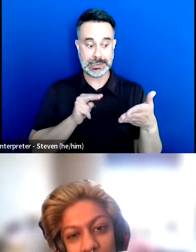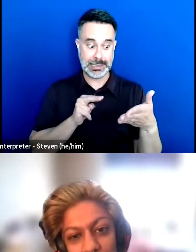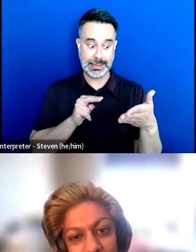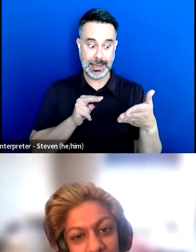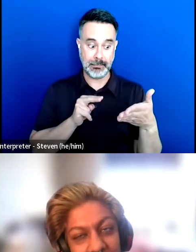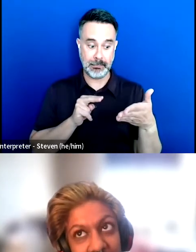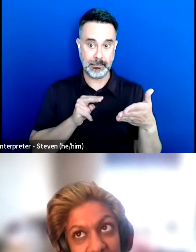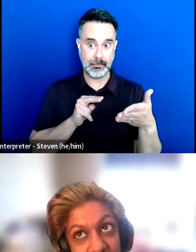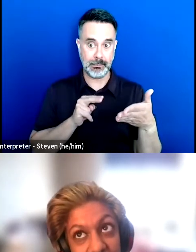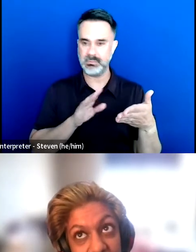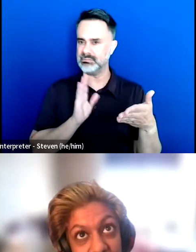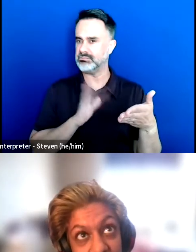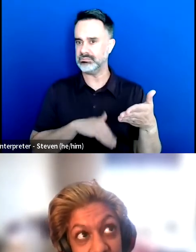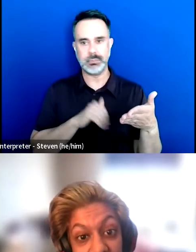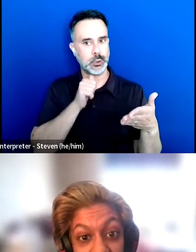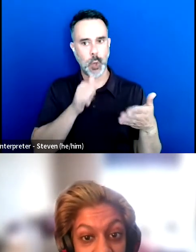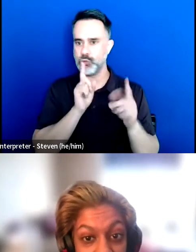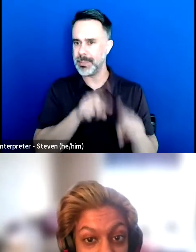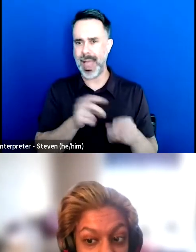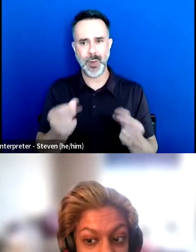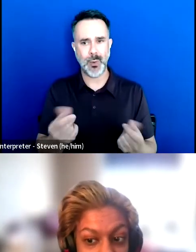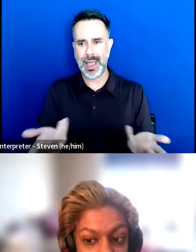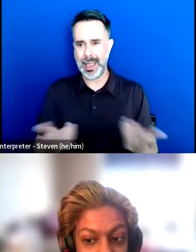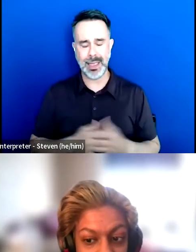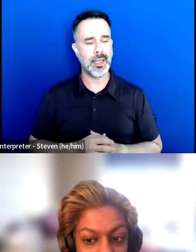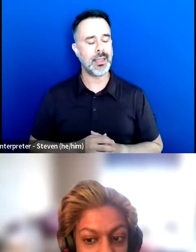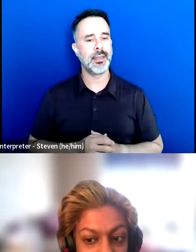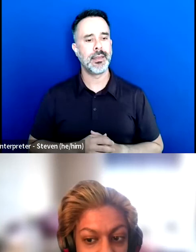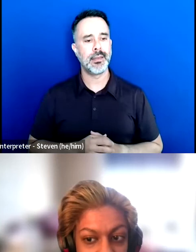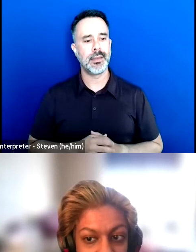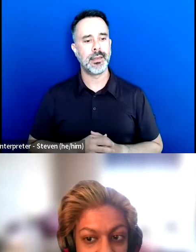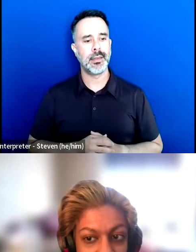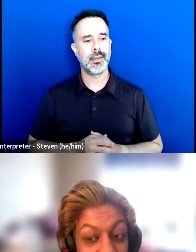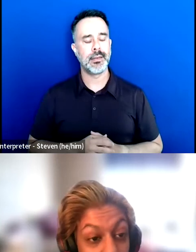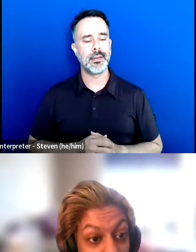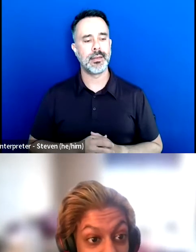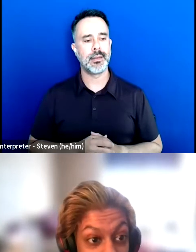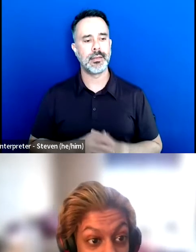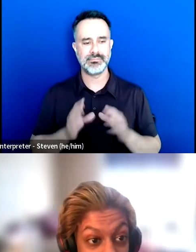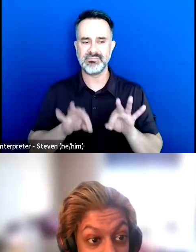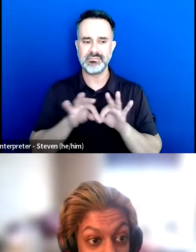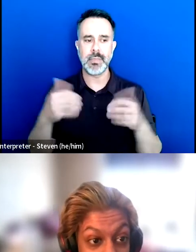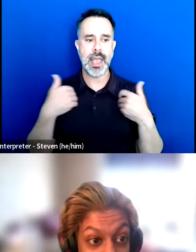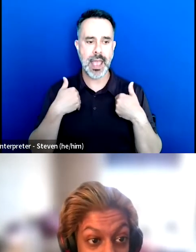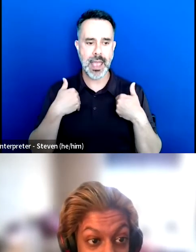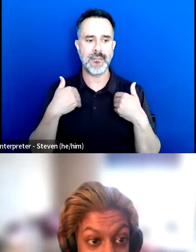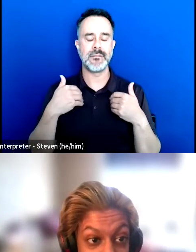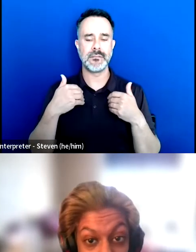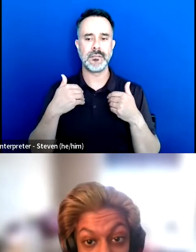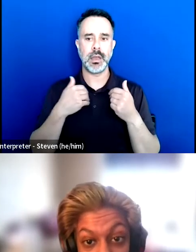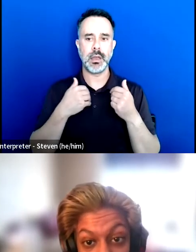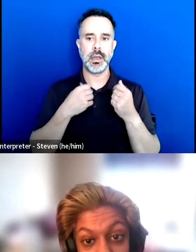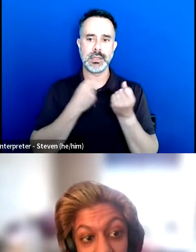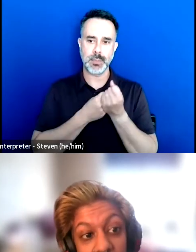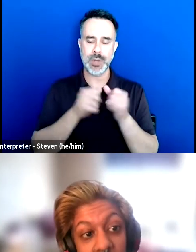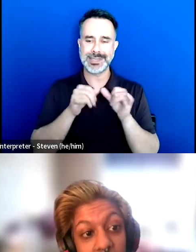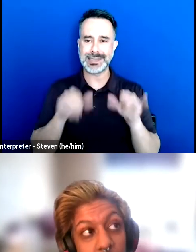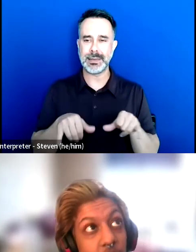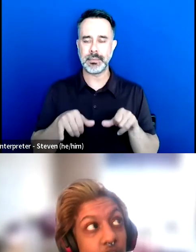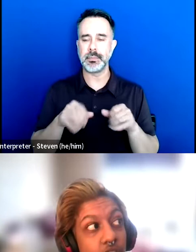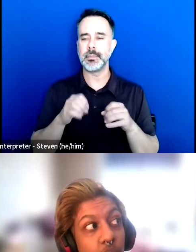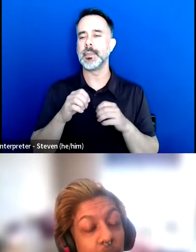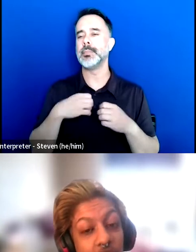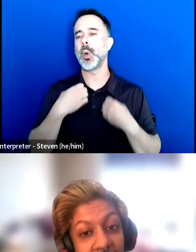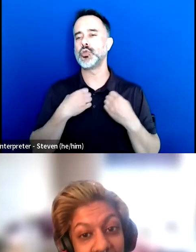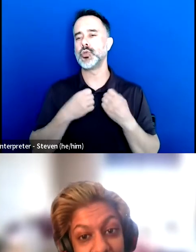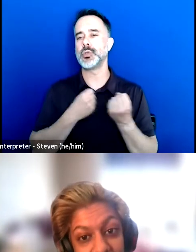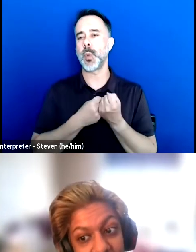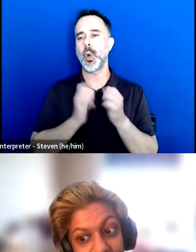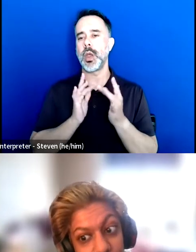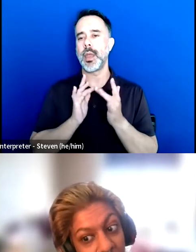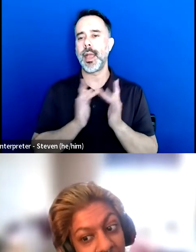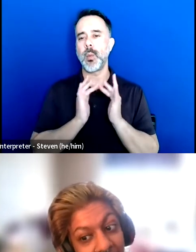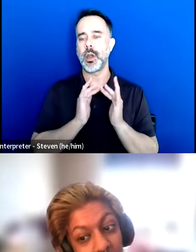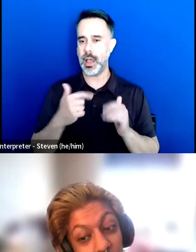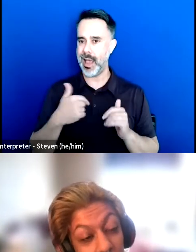Or it's having a support system, and emotional support network, where I can express a lot